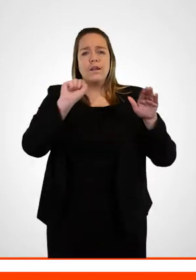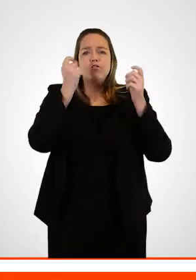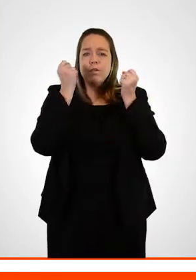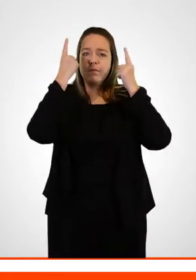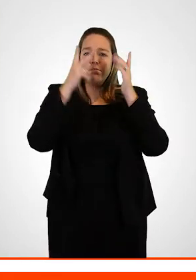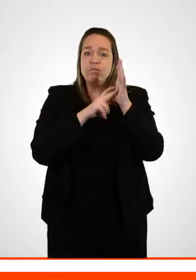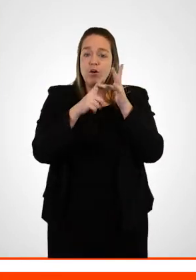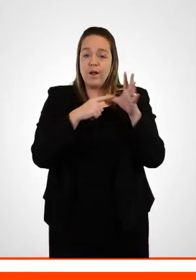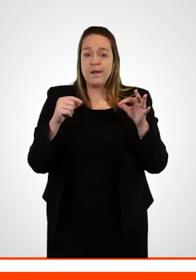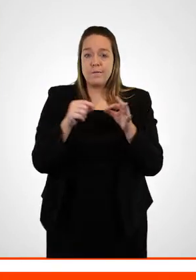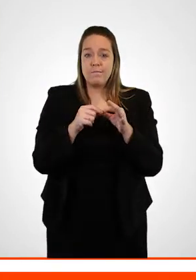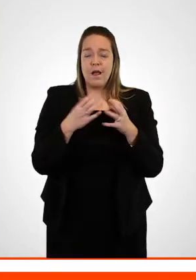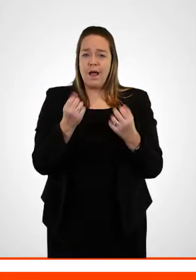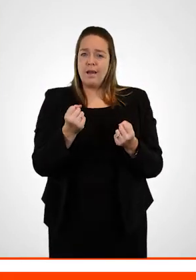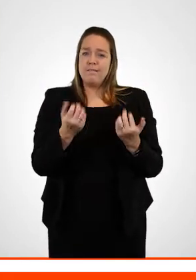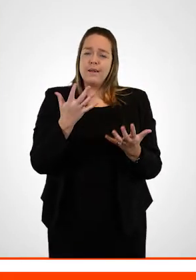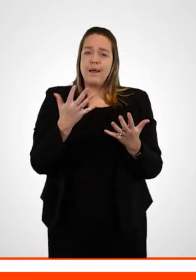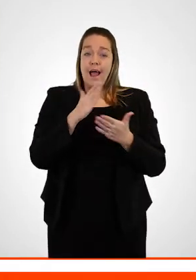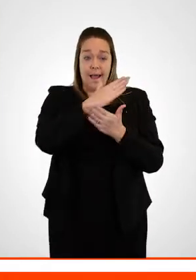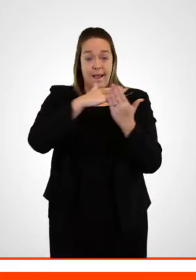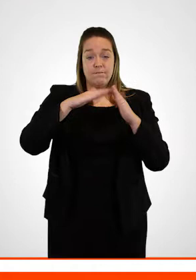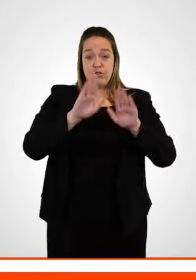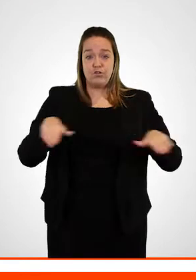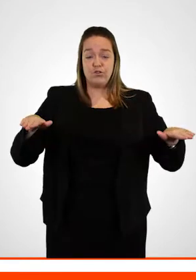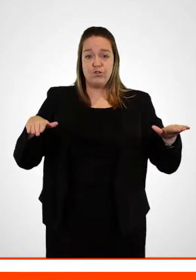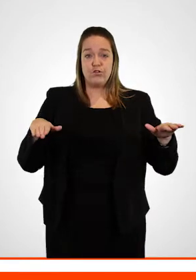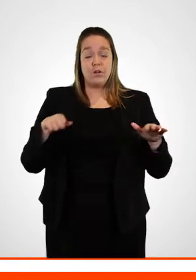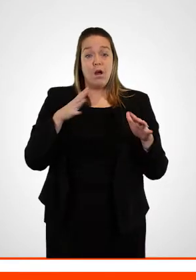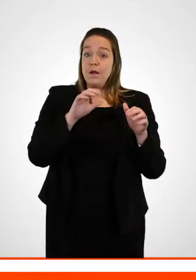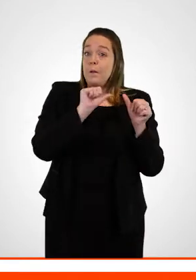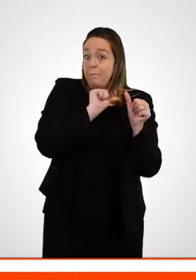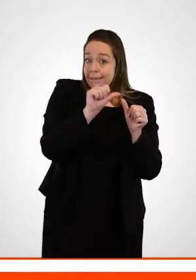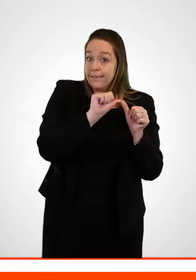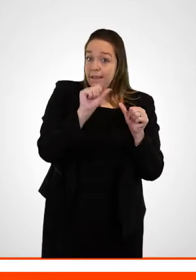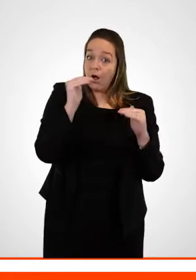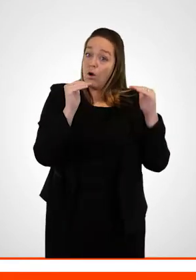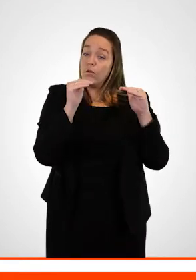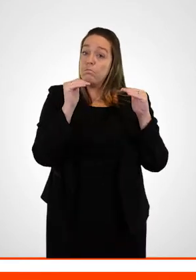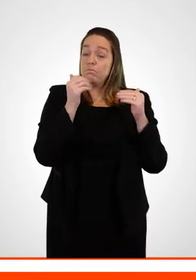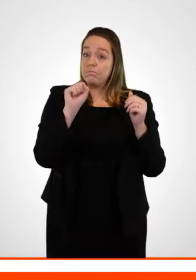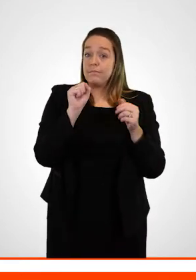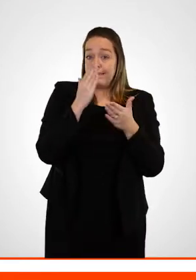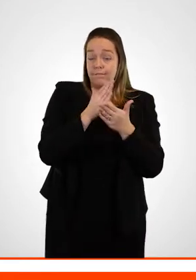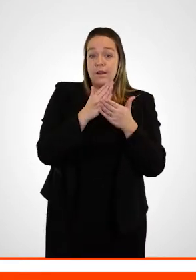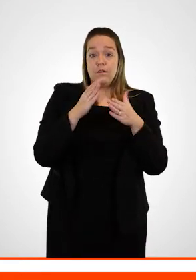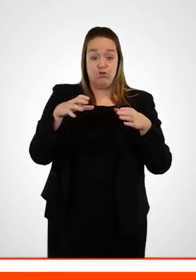..again, we're seeing almost half the kiddies under that, they did better, and on average, they certainly did better,